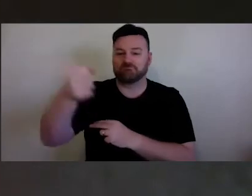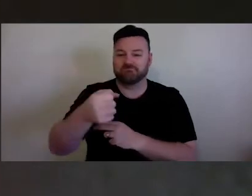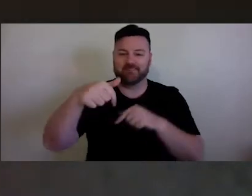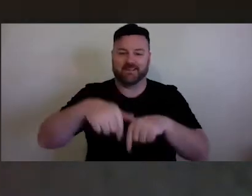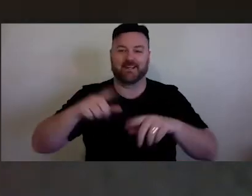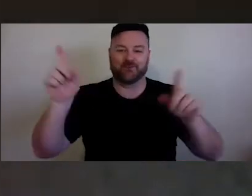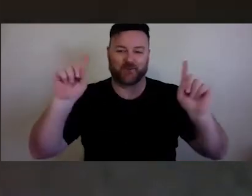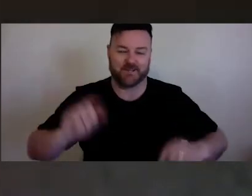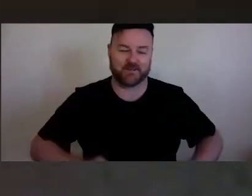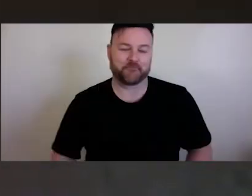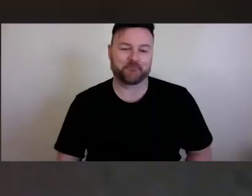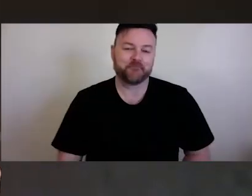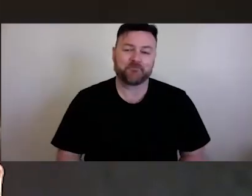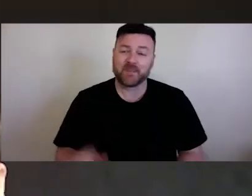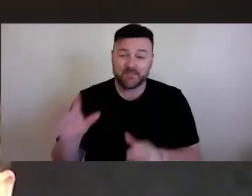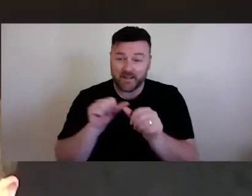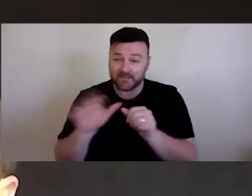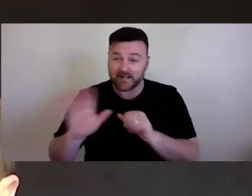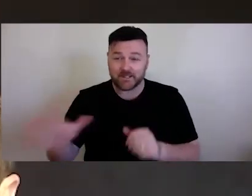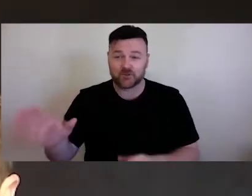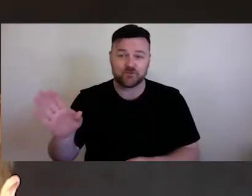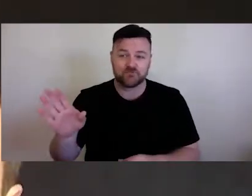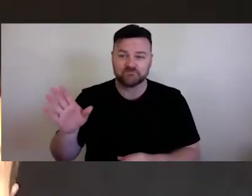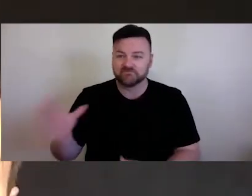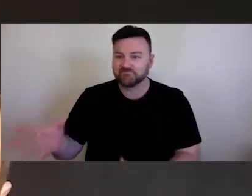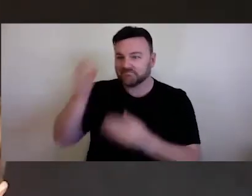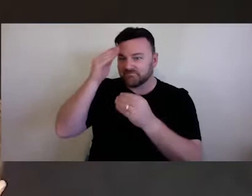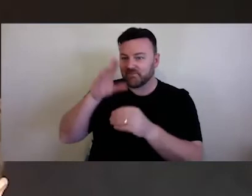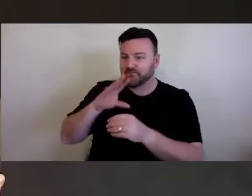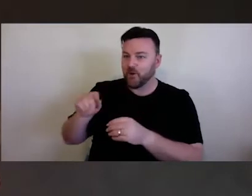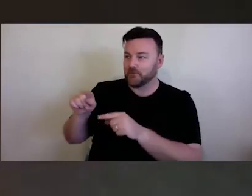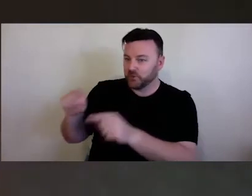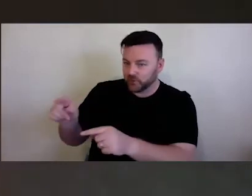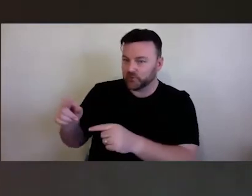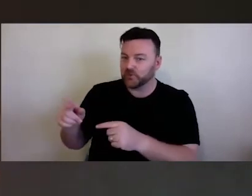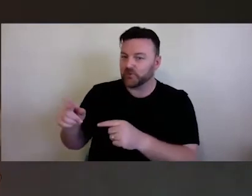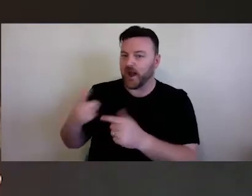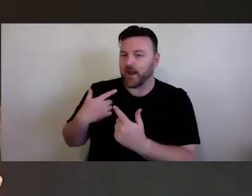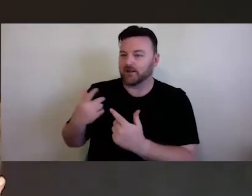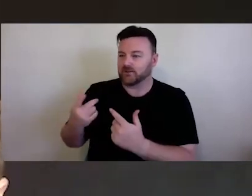great to learn from you and to explore some of these concepts. So